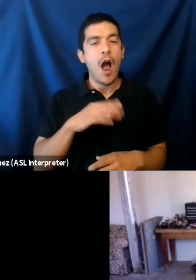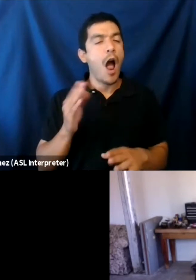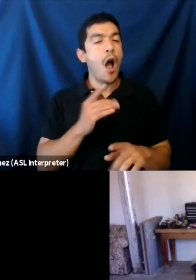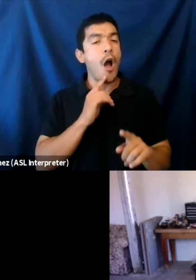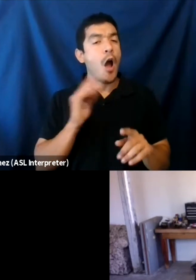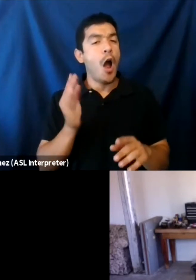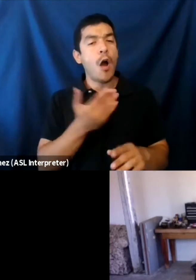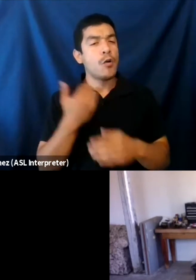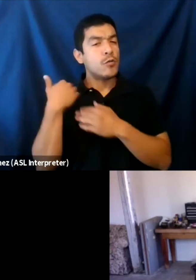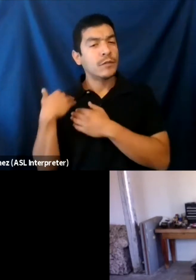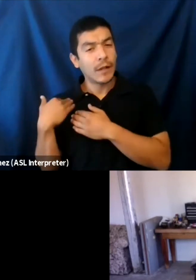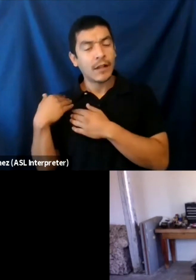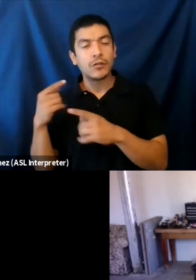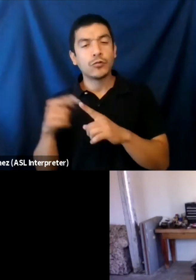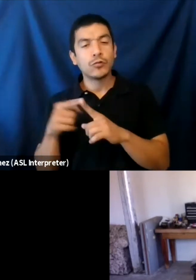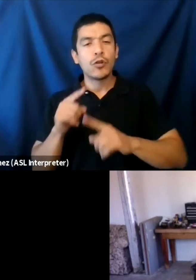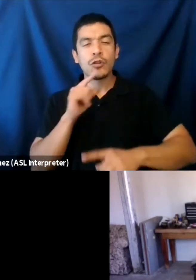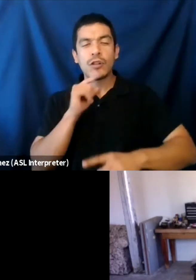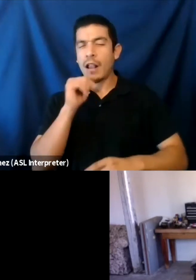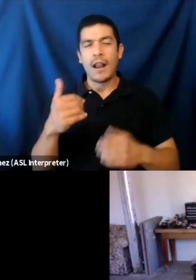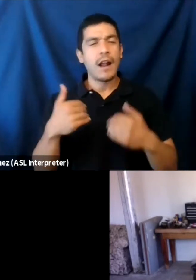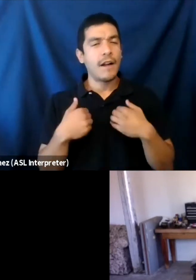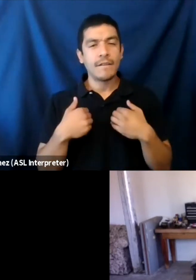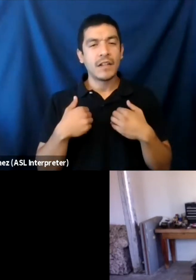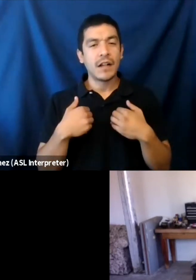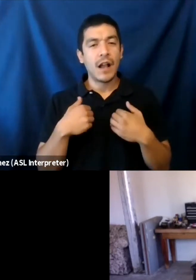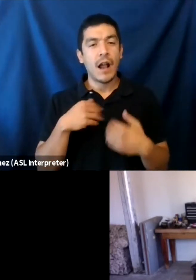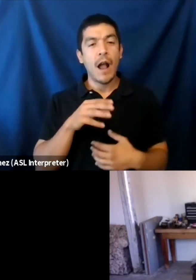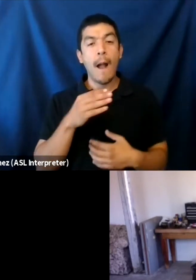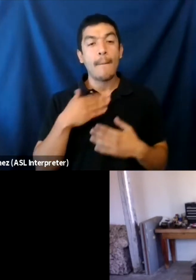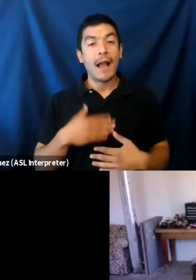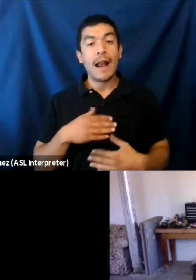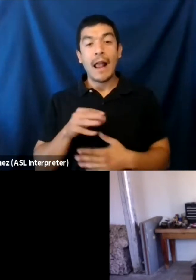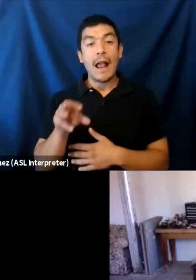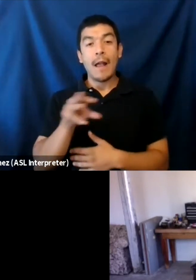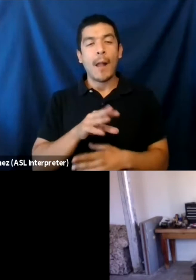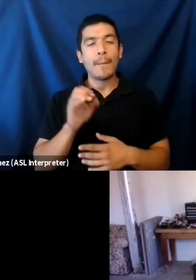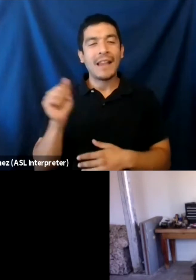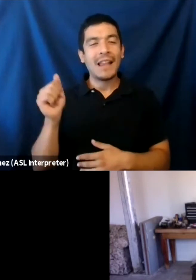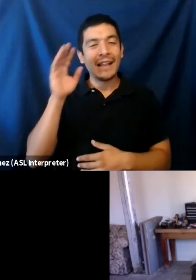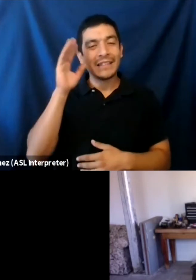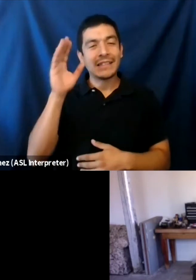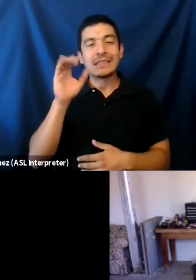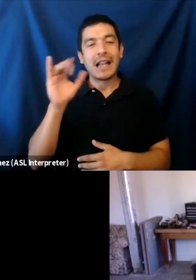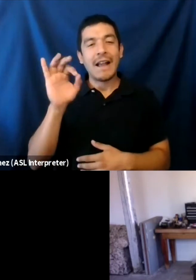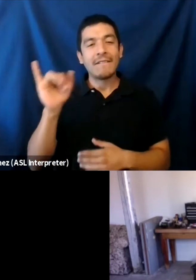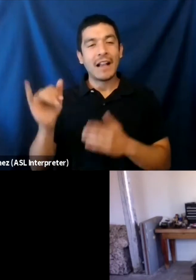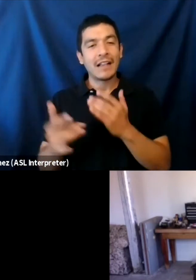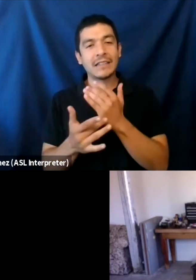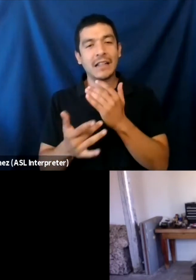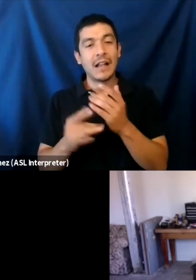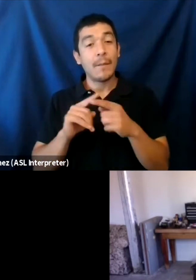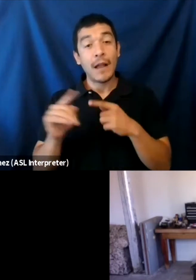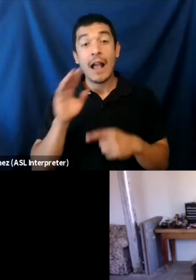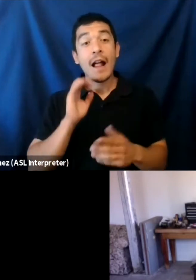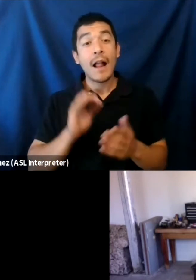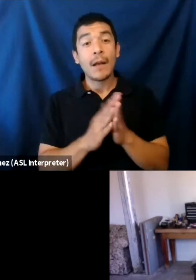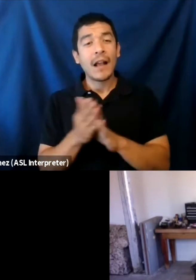to like, really, not have body cameras be this abstract sci-fi piece of tech, but actually be this very real thing